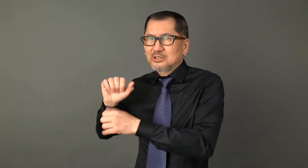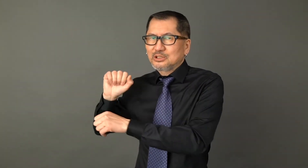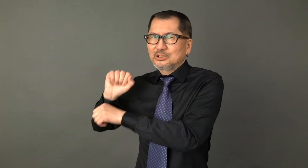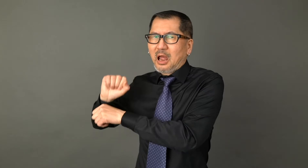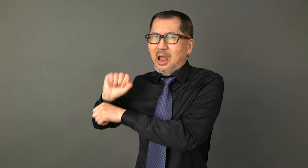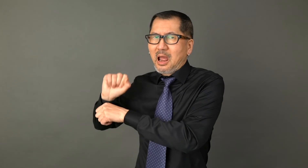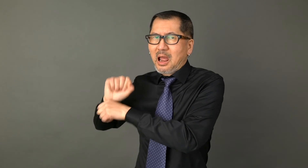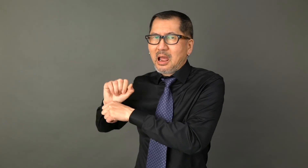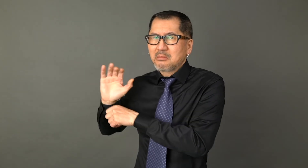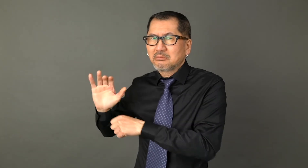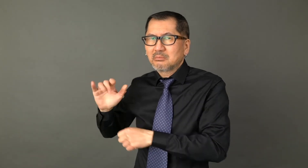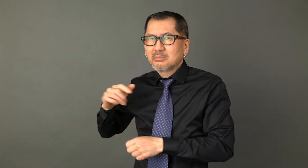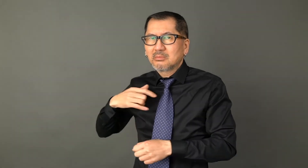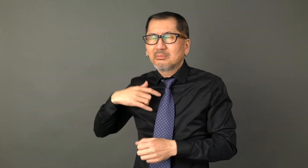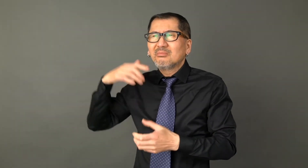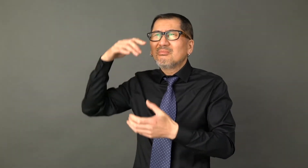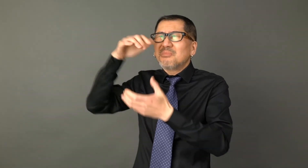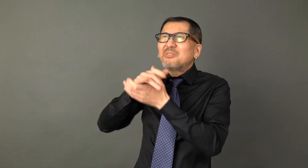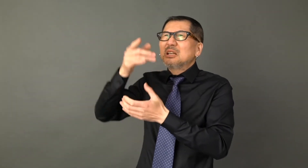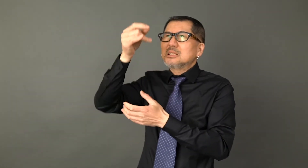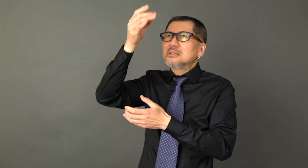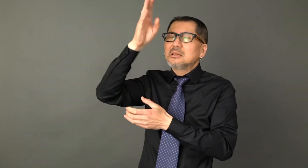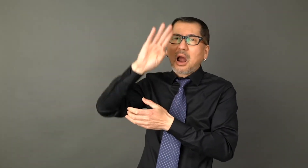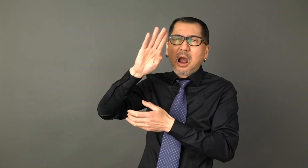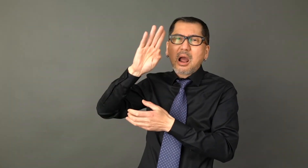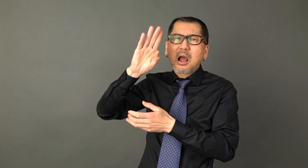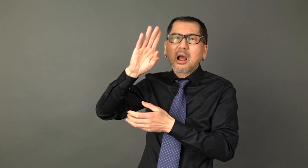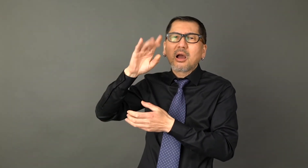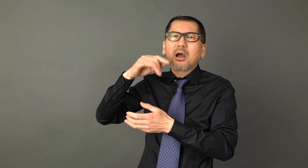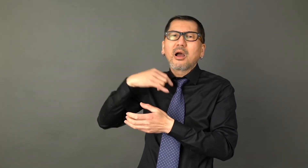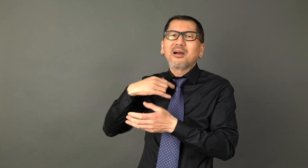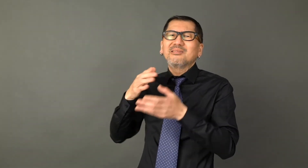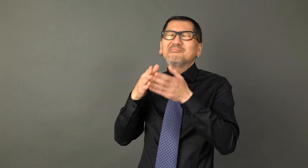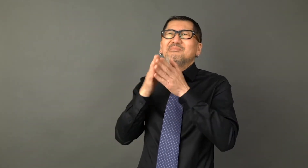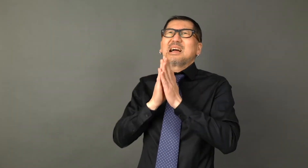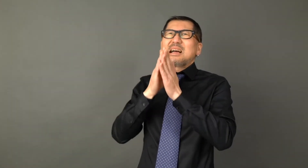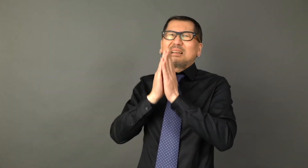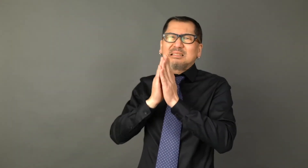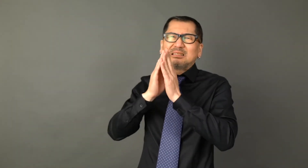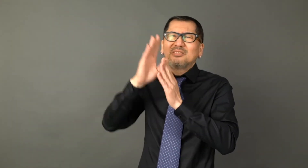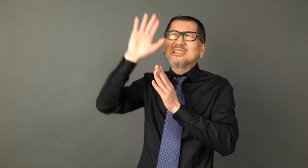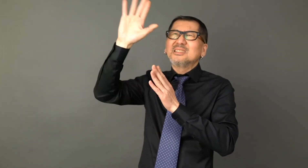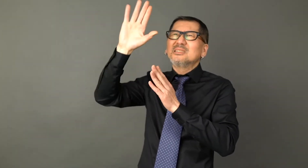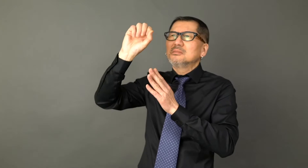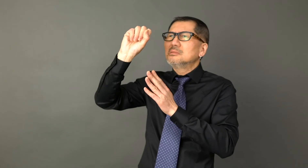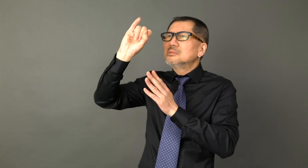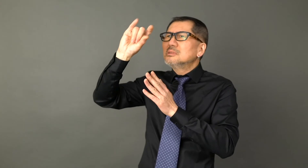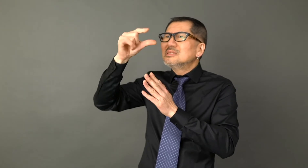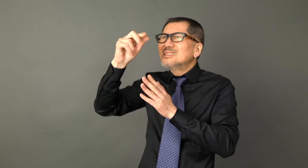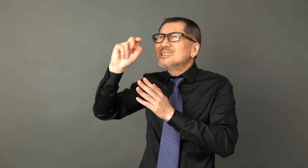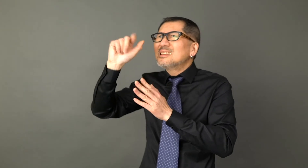What was stopping me was my concern for my wife's job. We prayed for a sign from God.